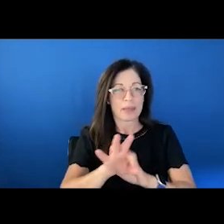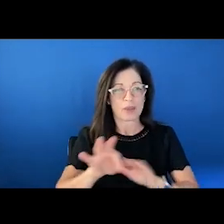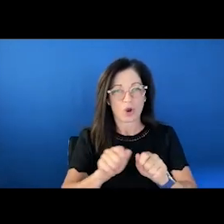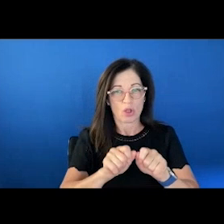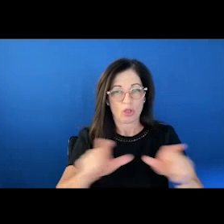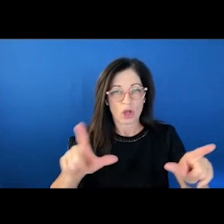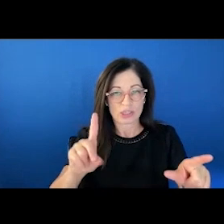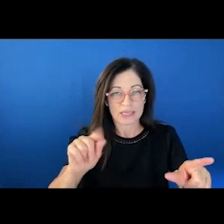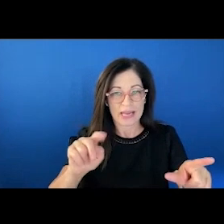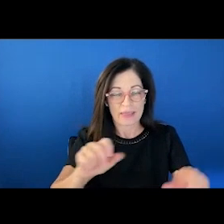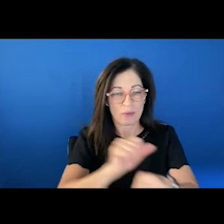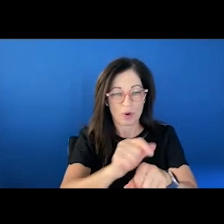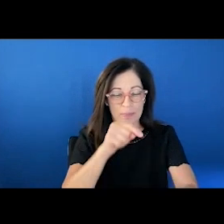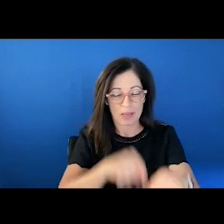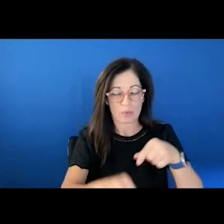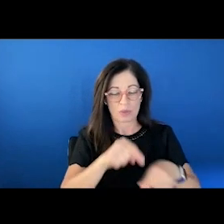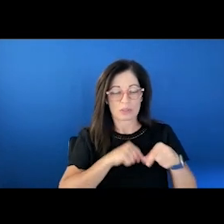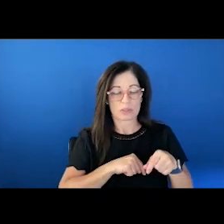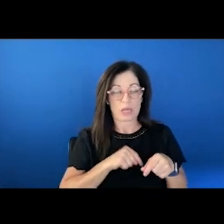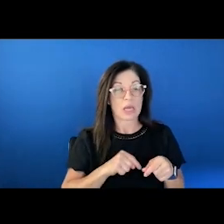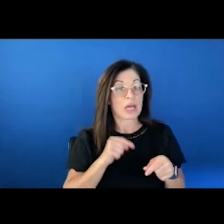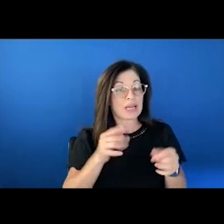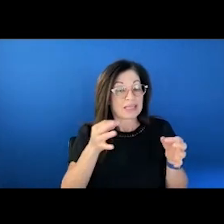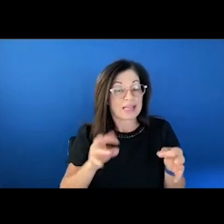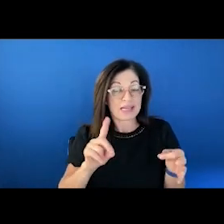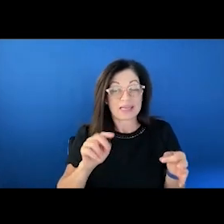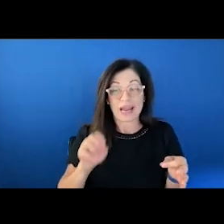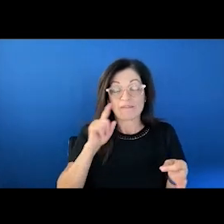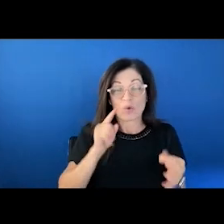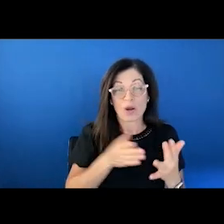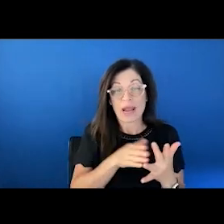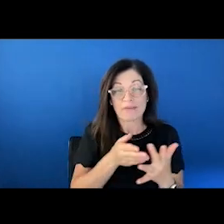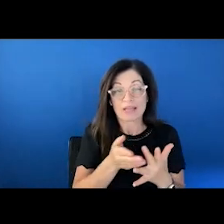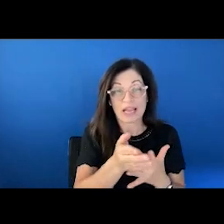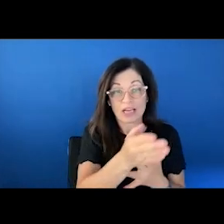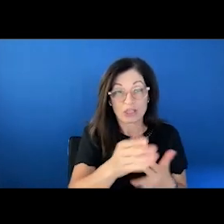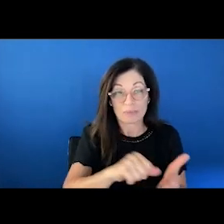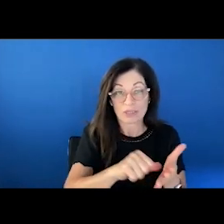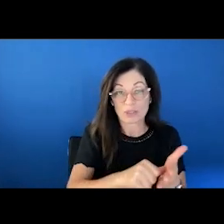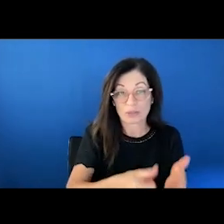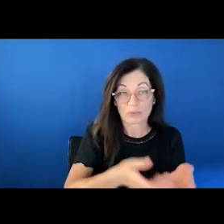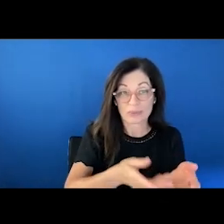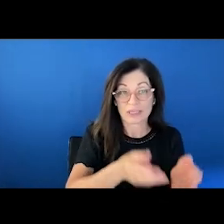launch date and work backwards. Select a date for the navigation pages to be determined,